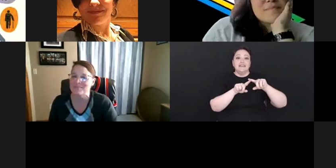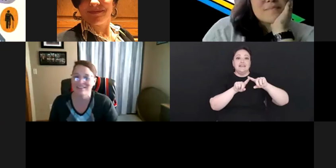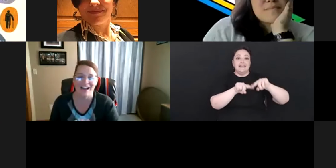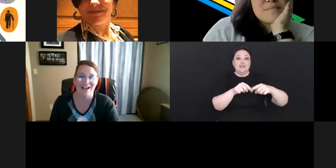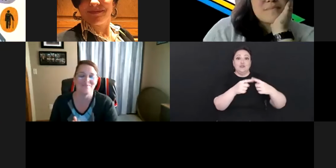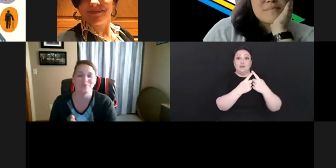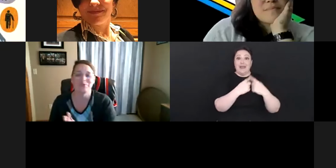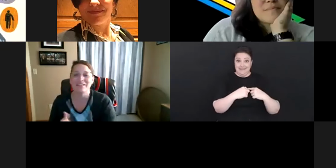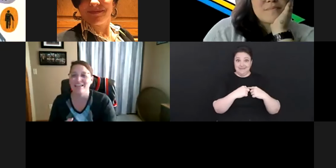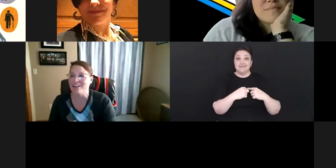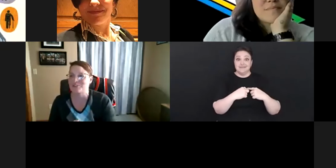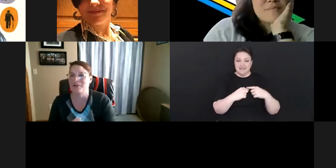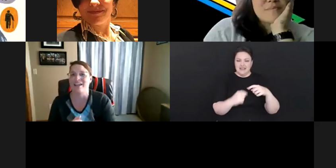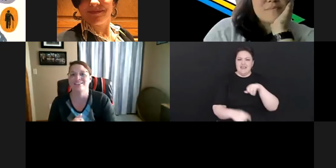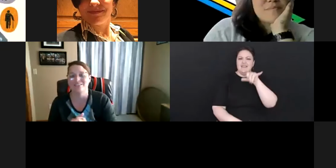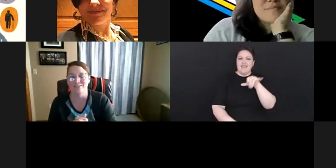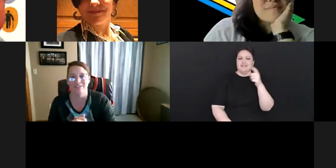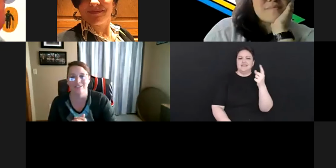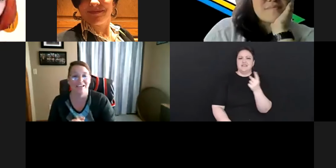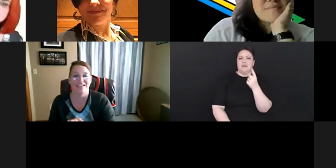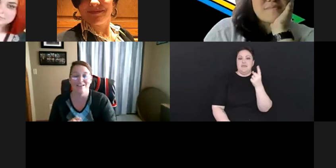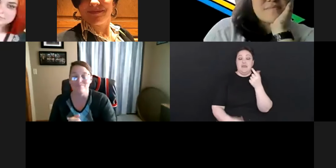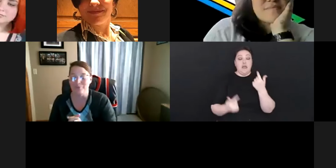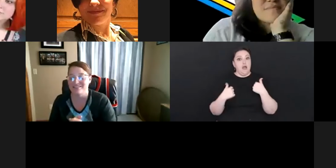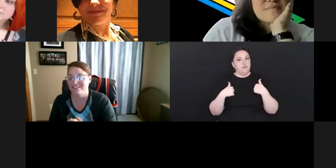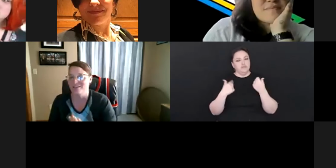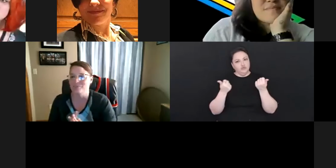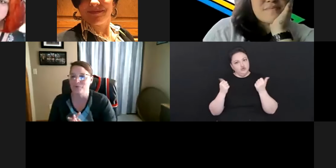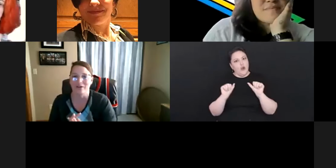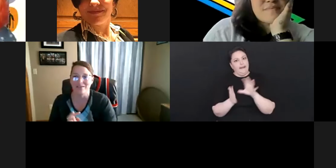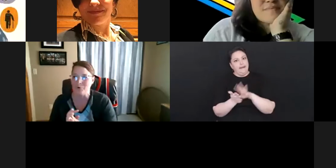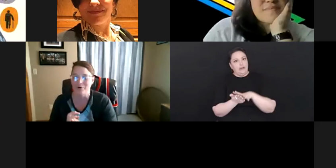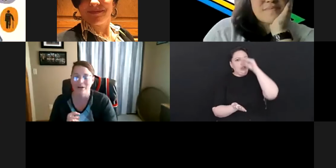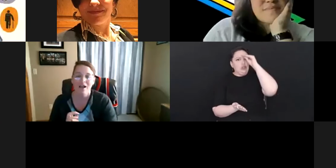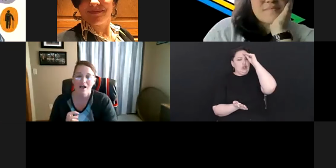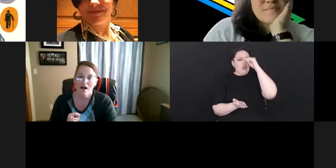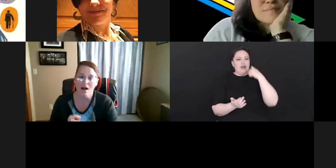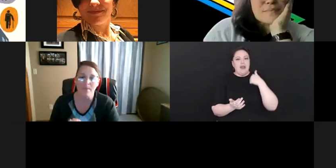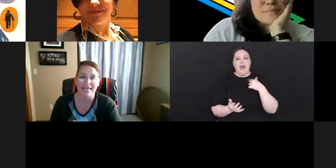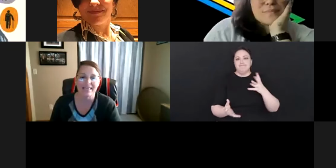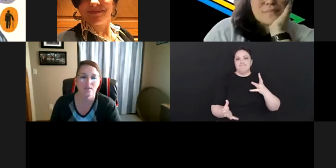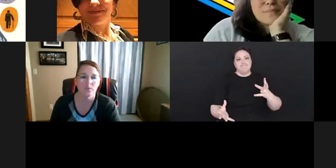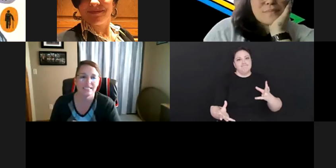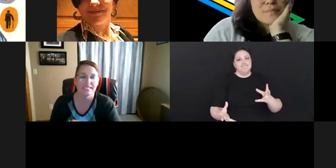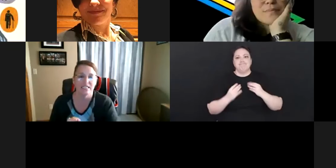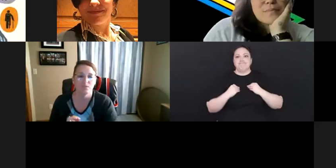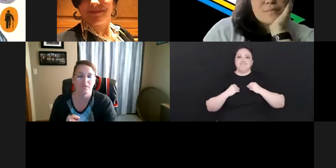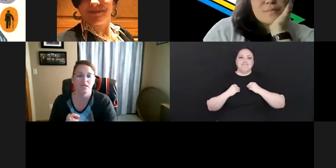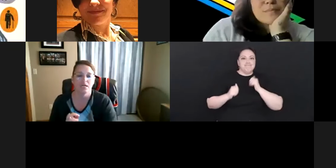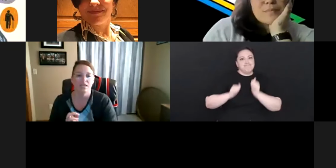that I'm really trying to learn and embracing it more and more. Um, I think the reason is